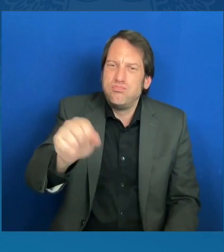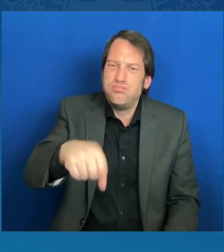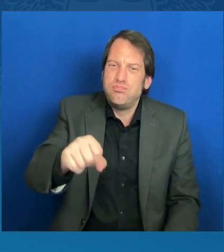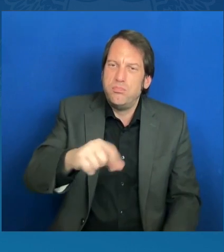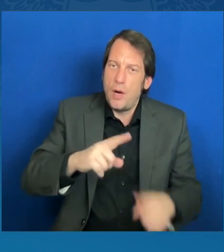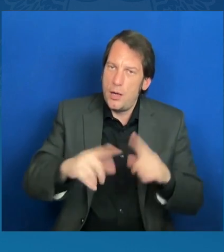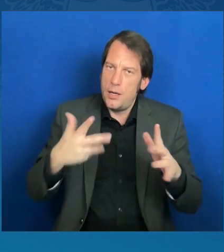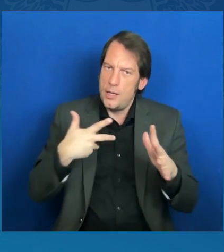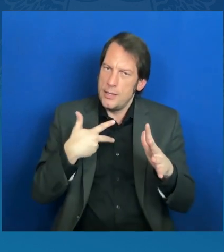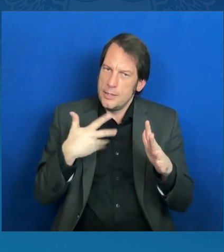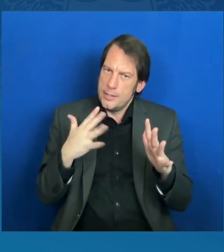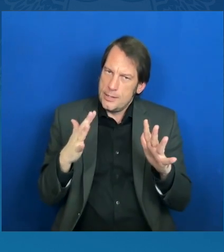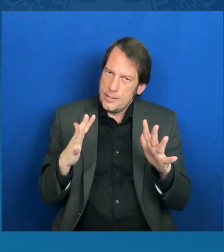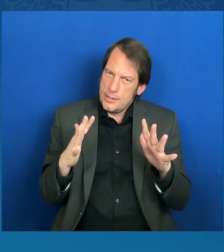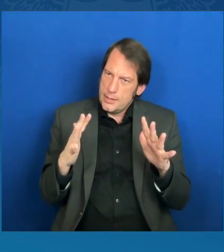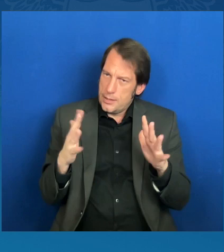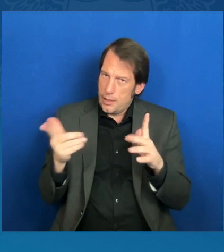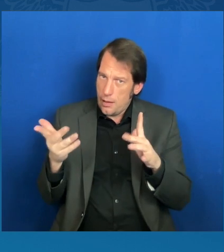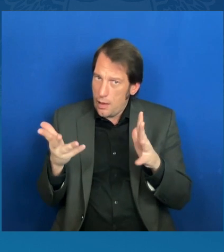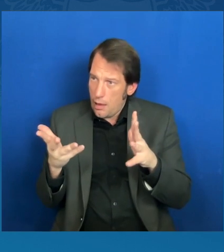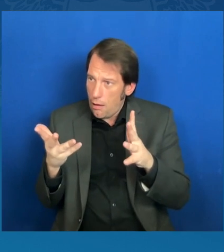but is it not the sign of a civil society